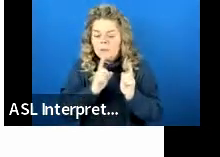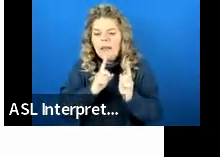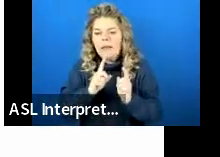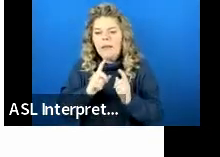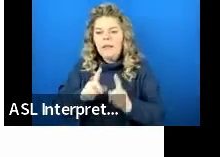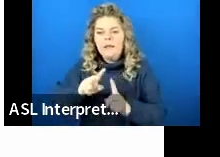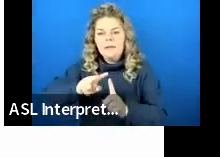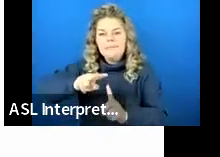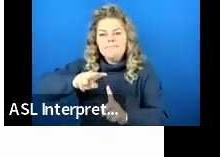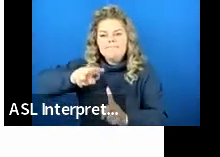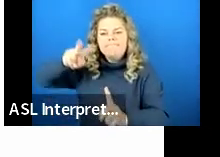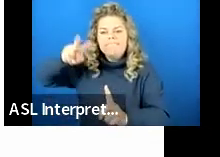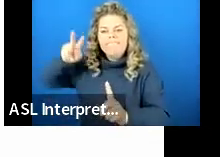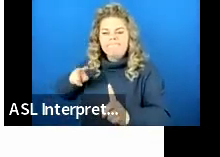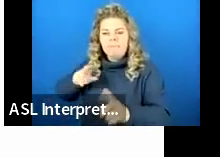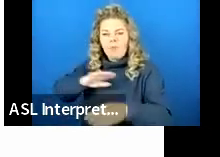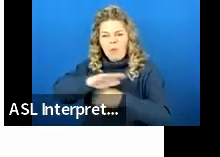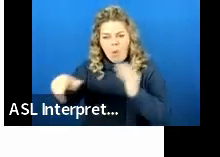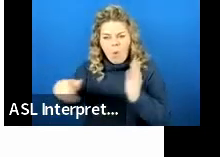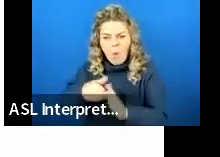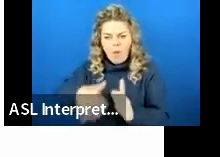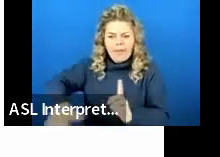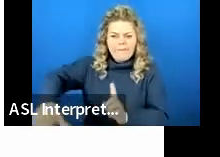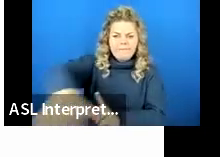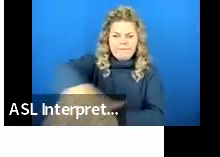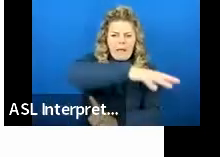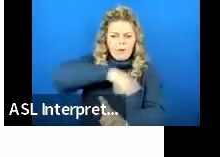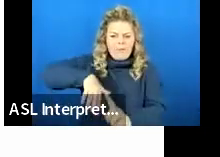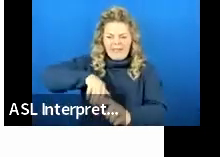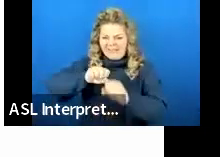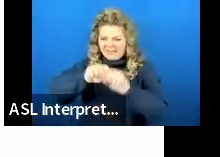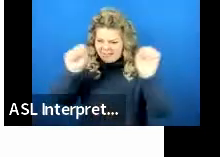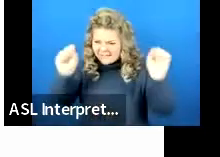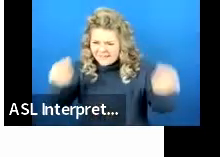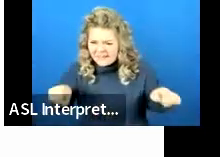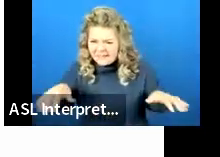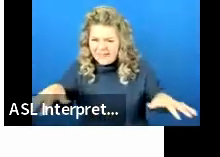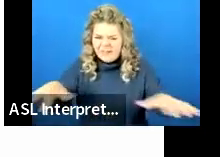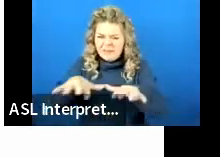environmental context and the ecosystem that becomes the experimental laboratory.